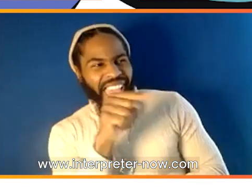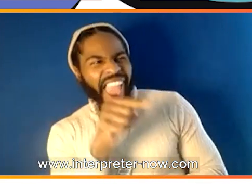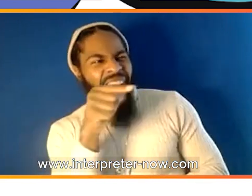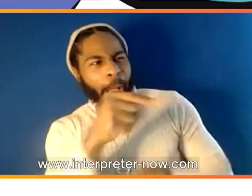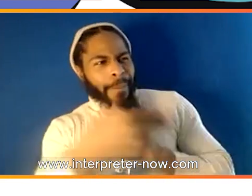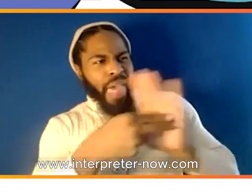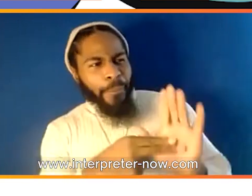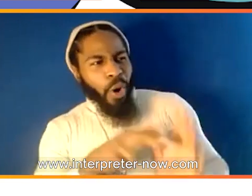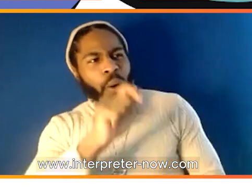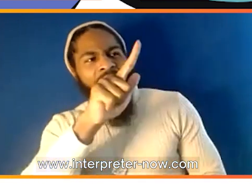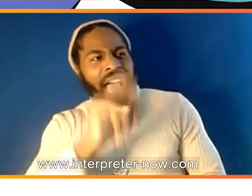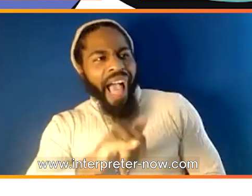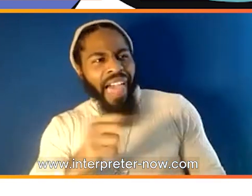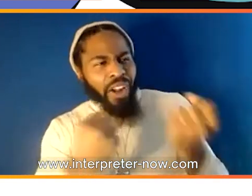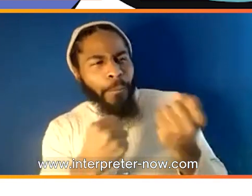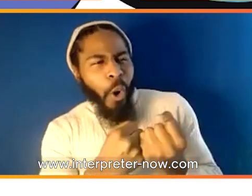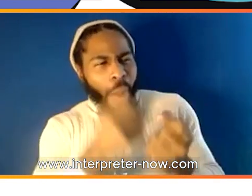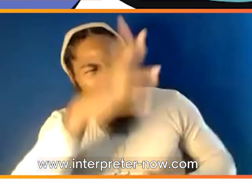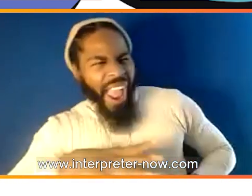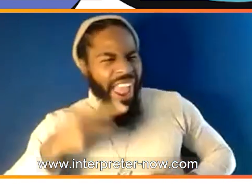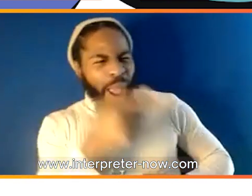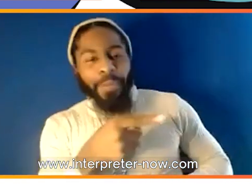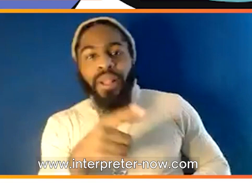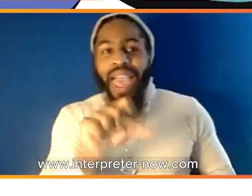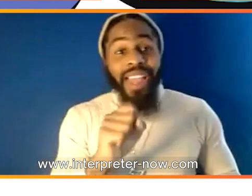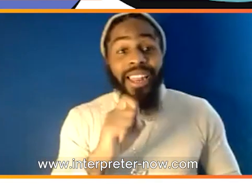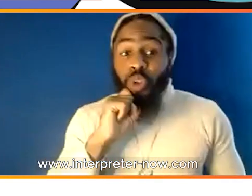that's pretty cool. Again, it's not a pat on the back. But it's like, "Wow, that's the